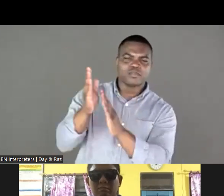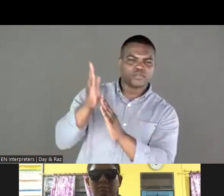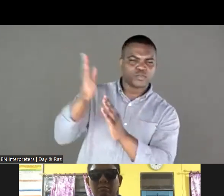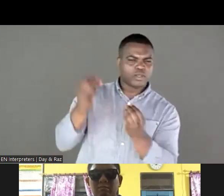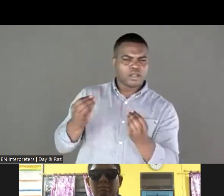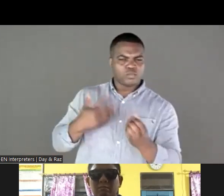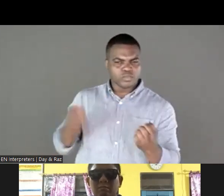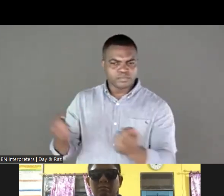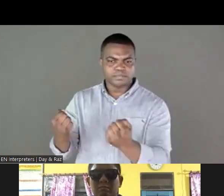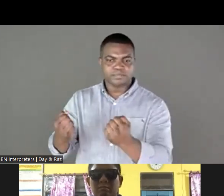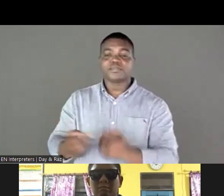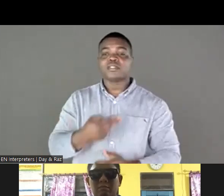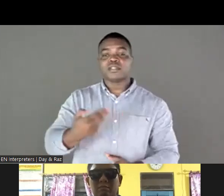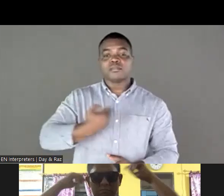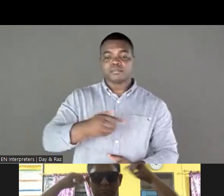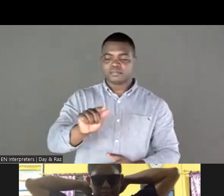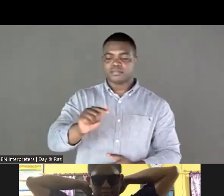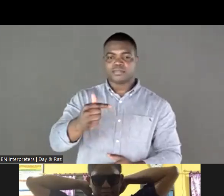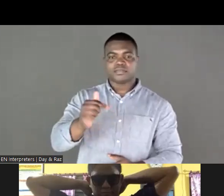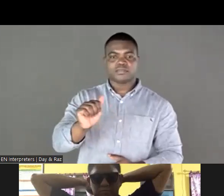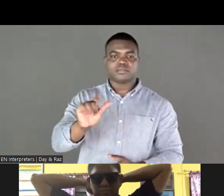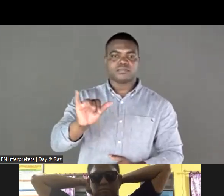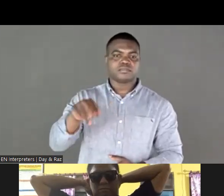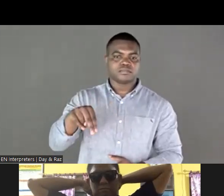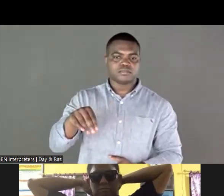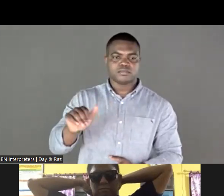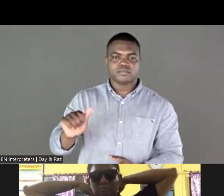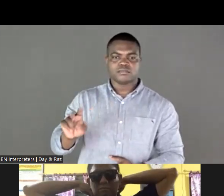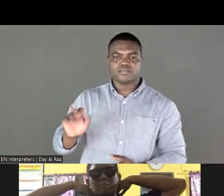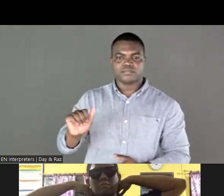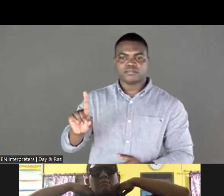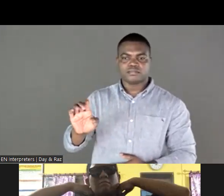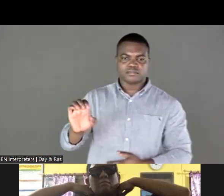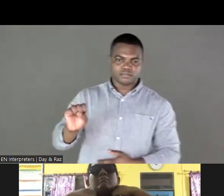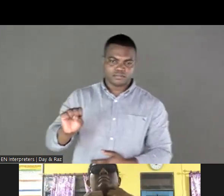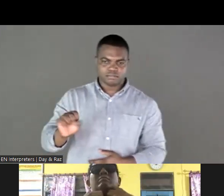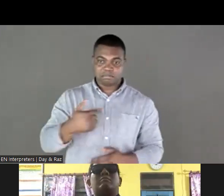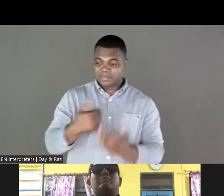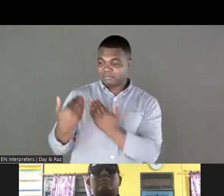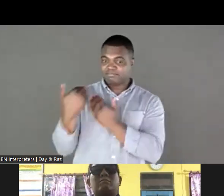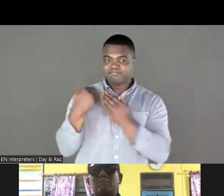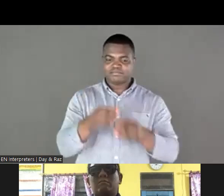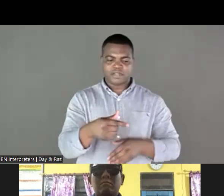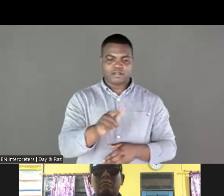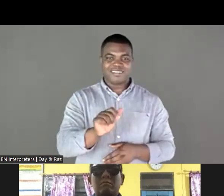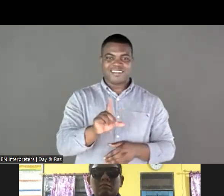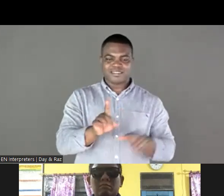So as a reminder, we are a coordination body of bilateral and multilateral donors and agencies,